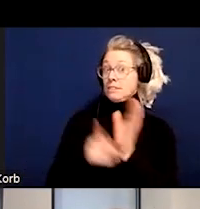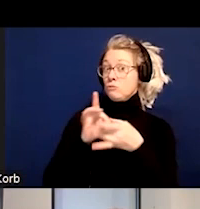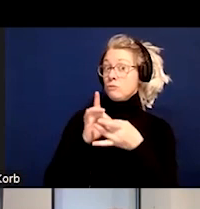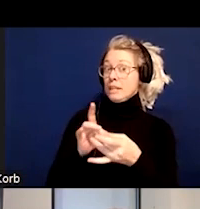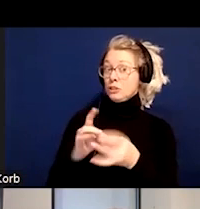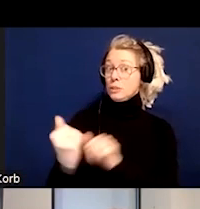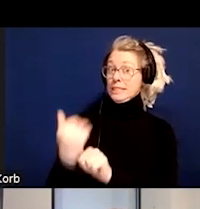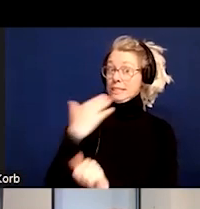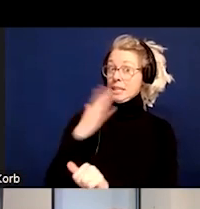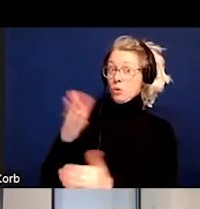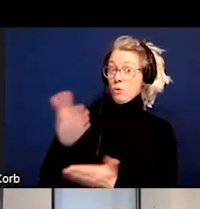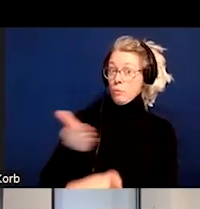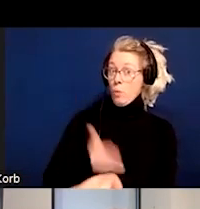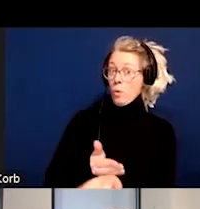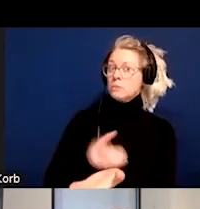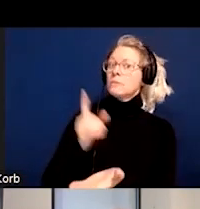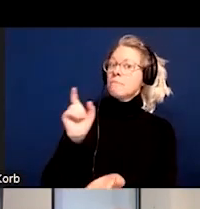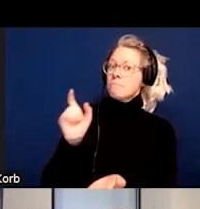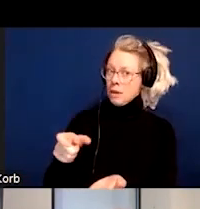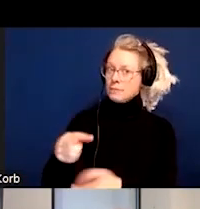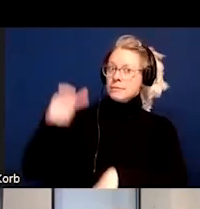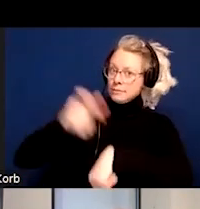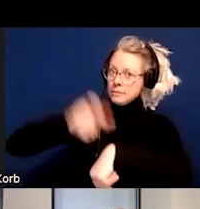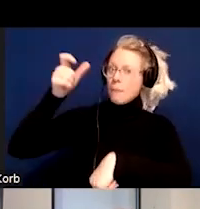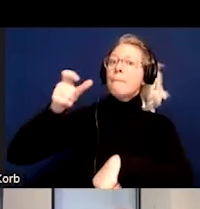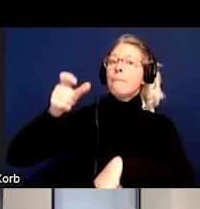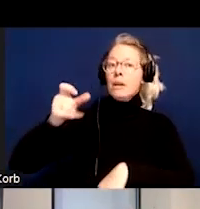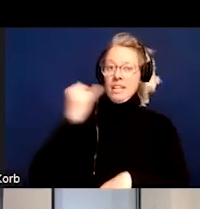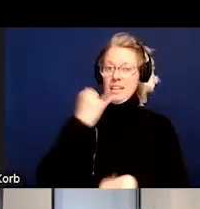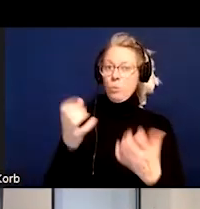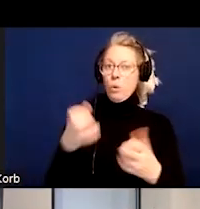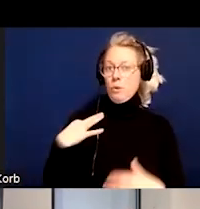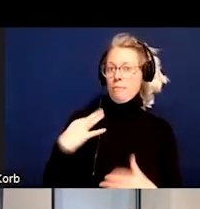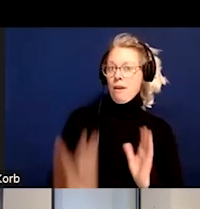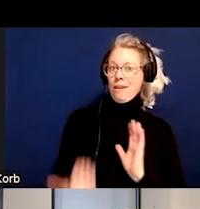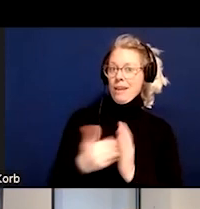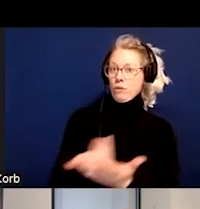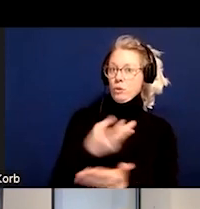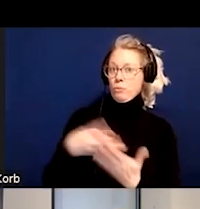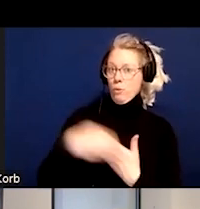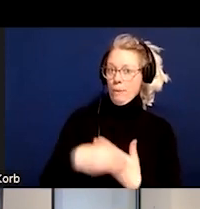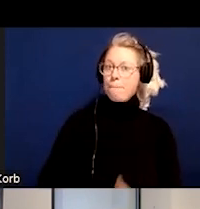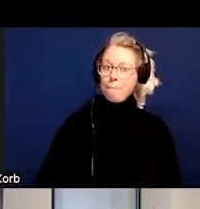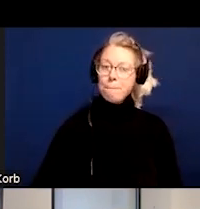standing in your reporting in order to be eligible for any of our programs.